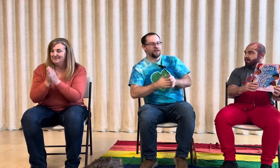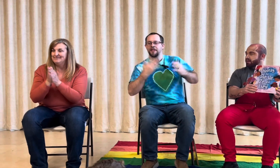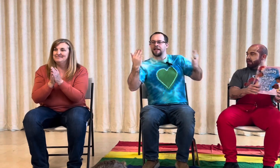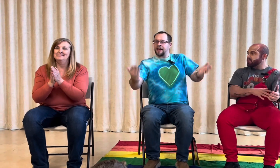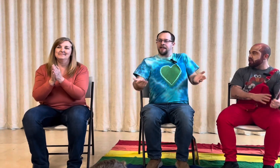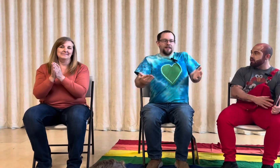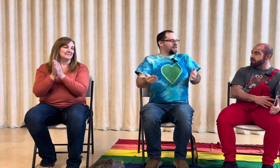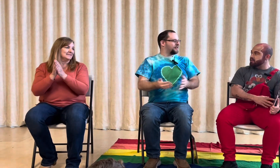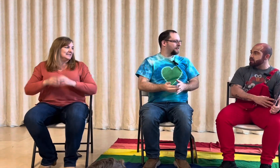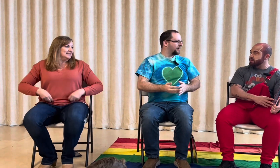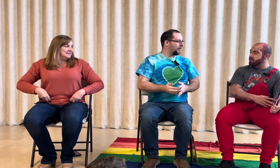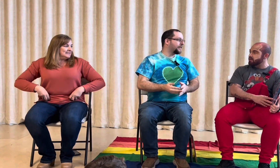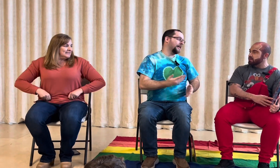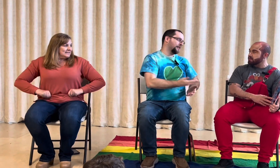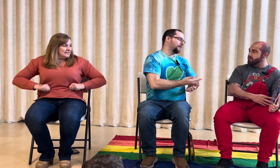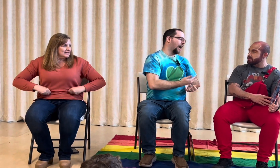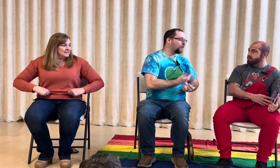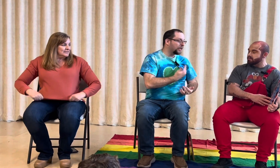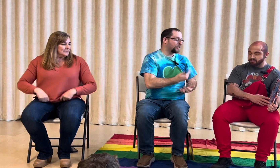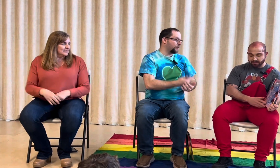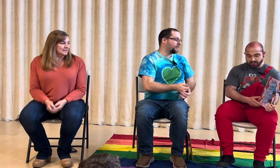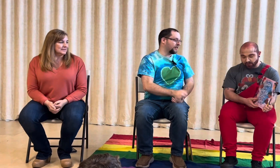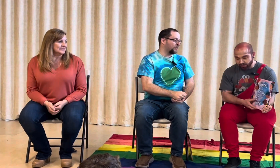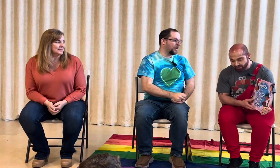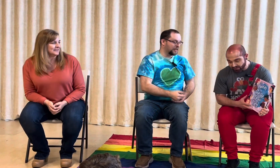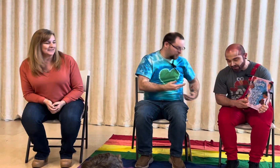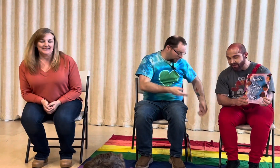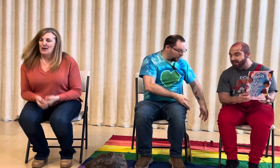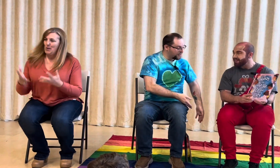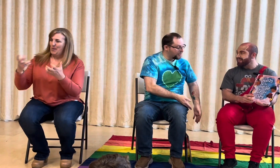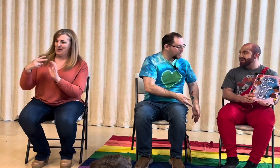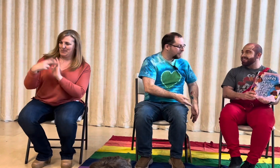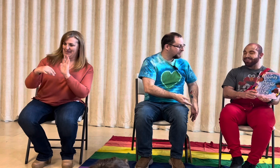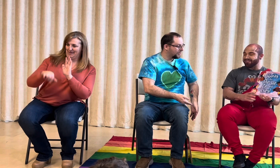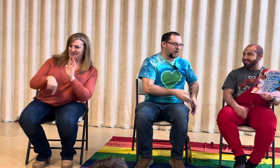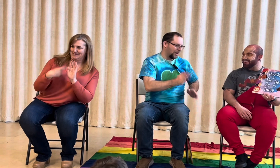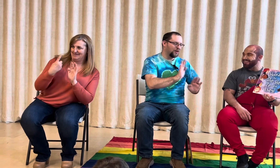so this is... BUSTER: Are you sure you want to read this one? AARON: Yes, I would like to read this one. Unless you want me to read the other one? BUSTER: No, we're good. AARON: Okay,